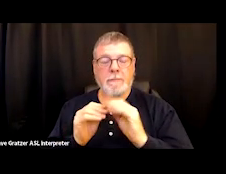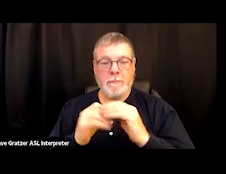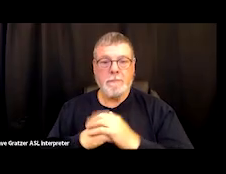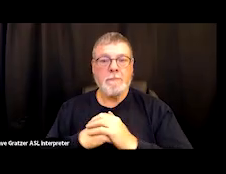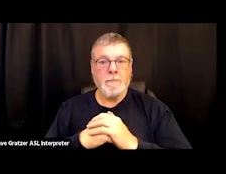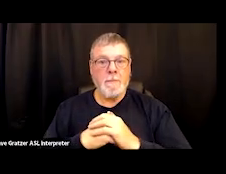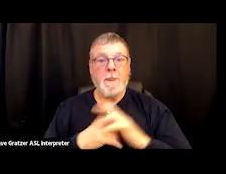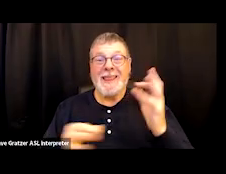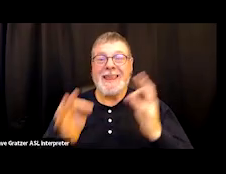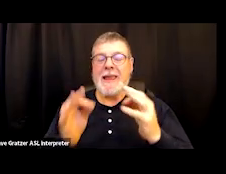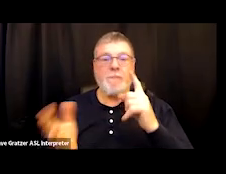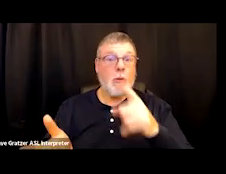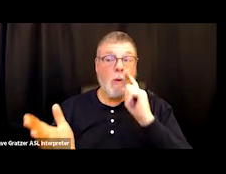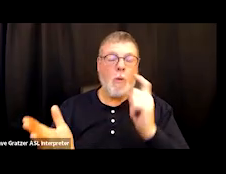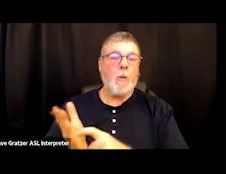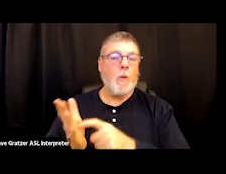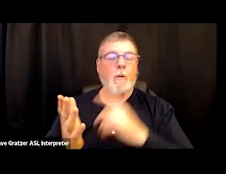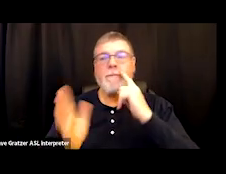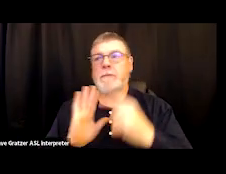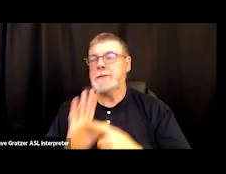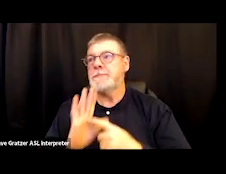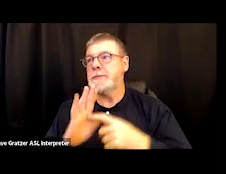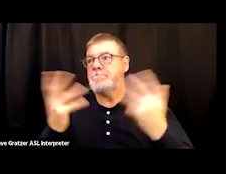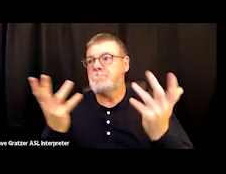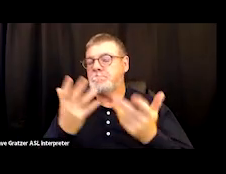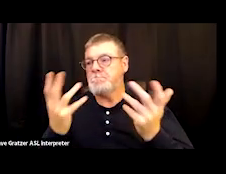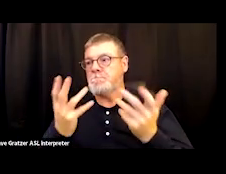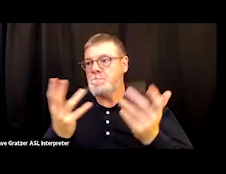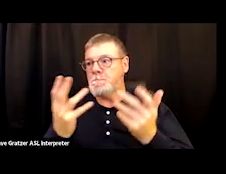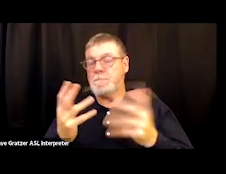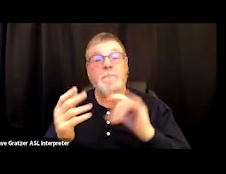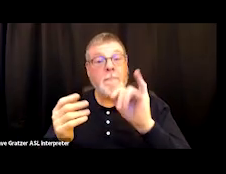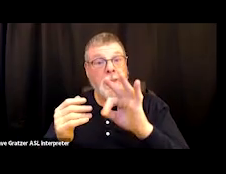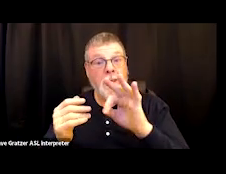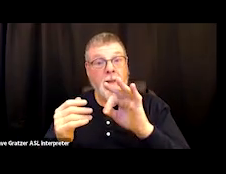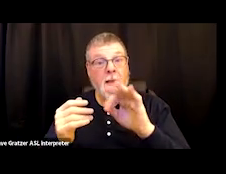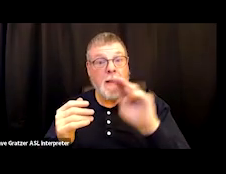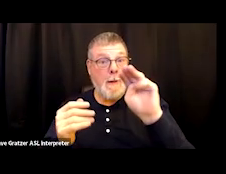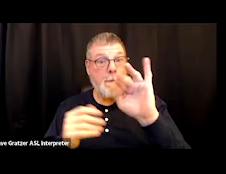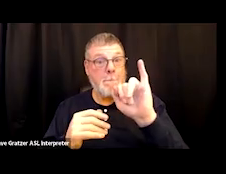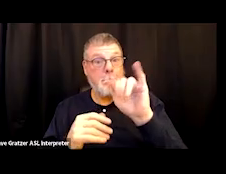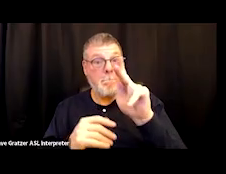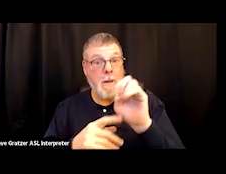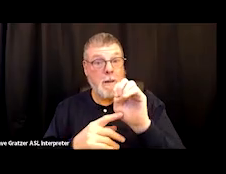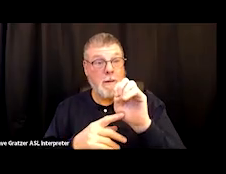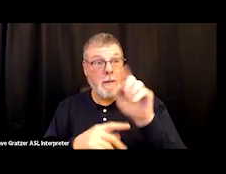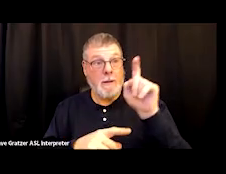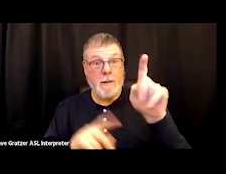if anything really stands out. For example, if you had Mike as your practice case applicant,